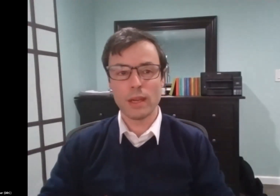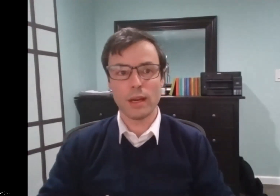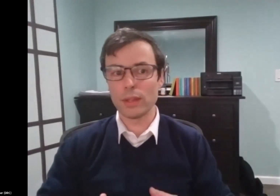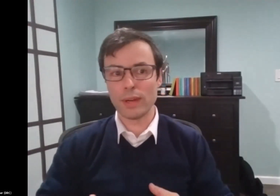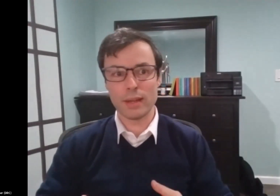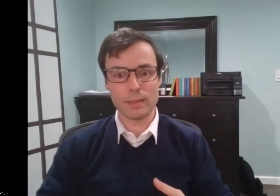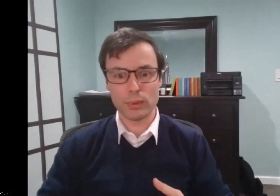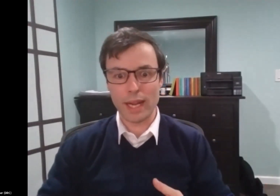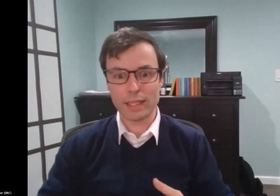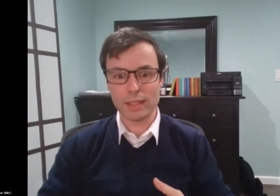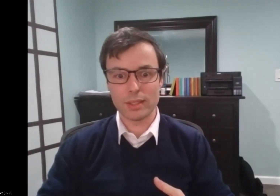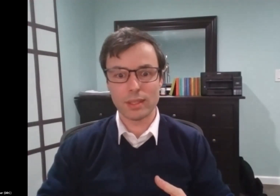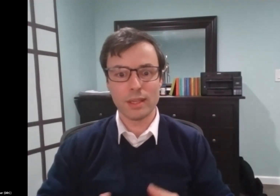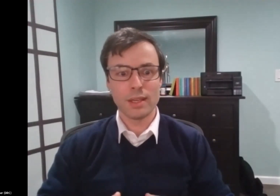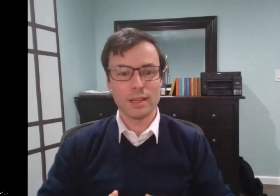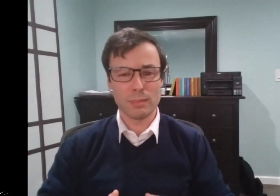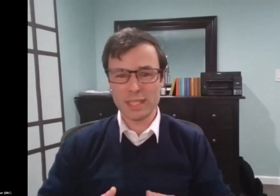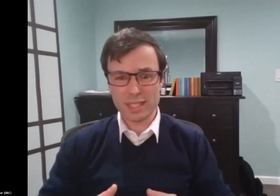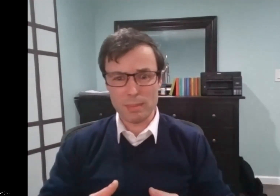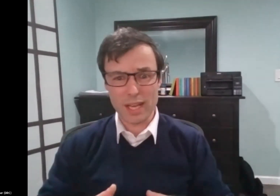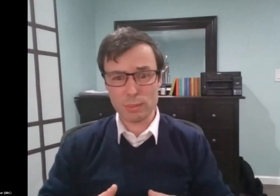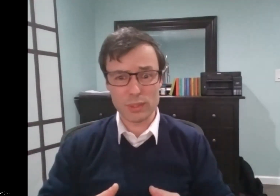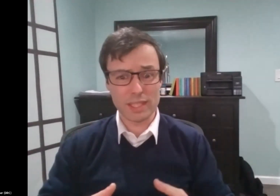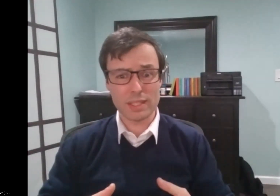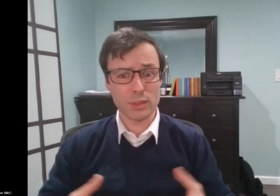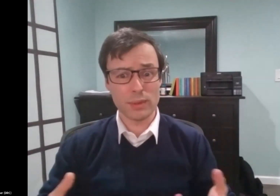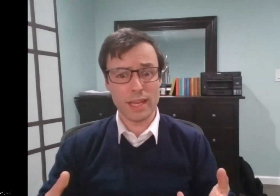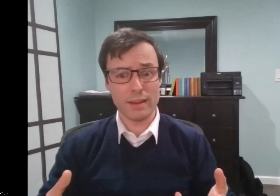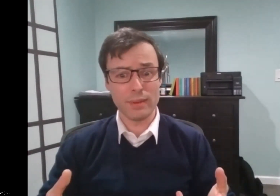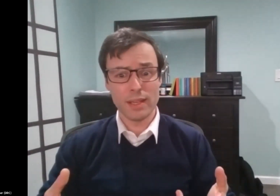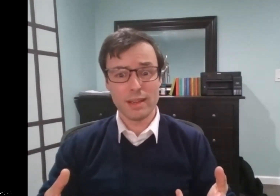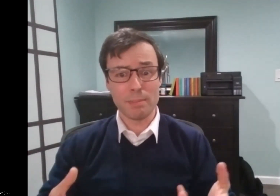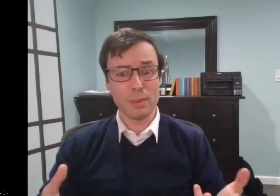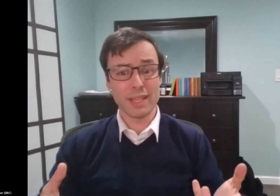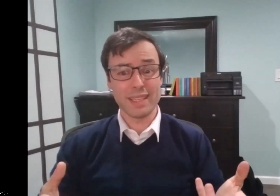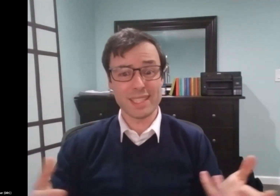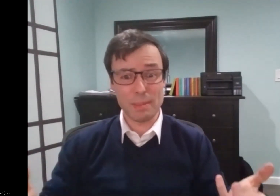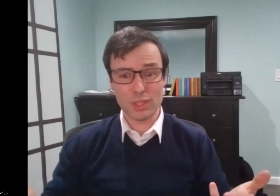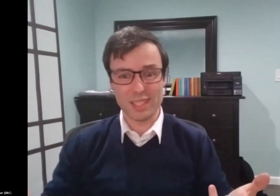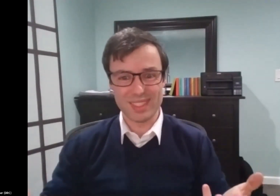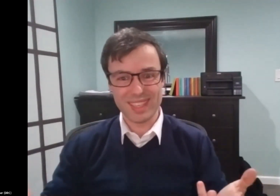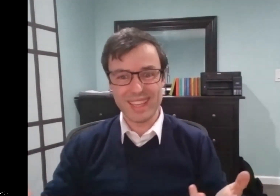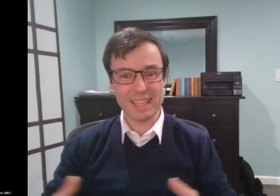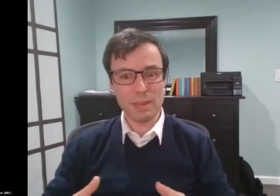guidance that way. We see common problems with hospital visitation policies as they're written or on the ground in